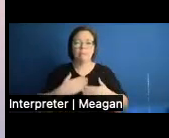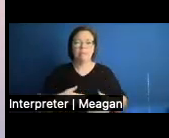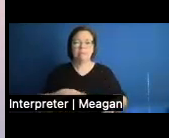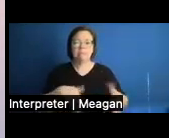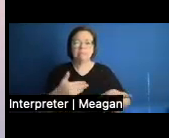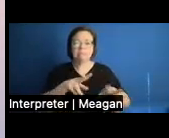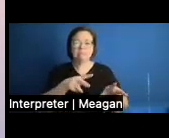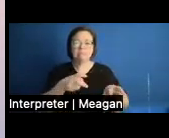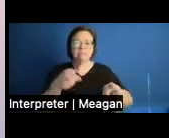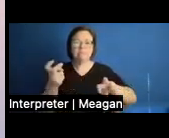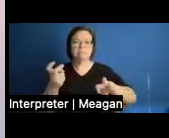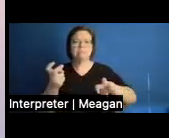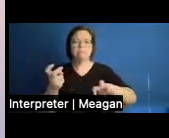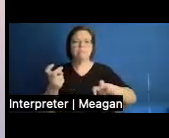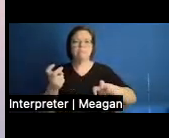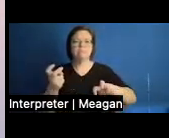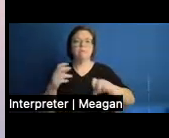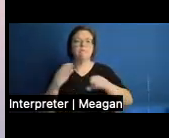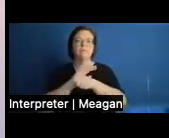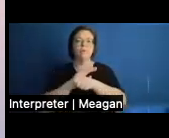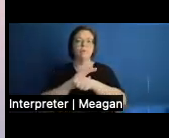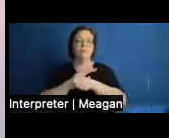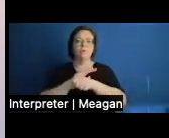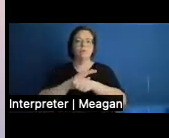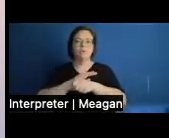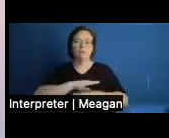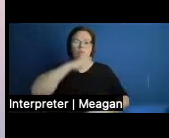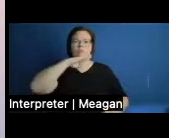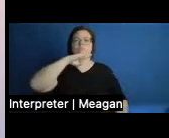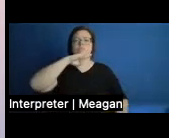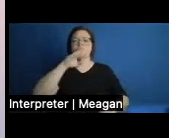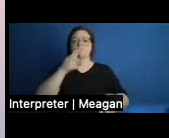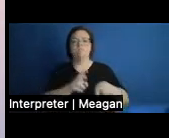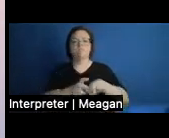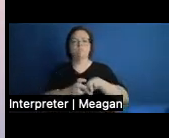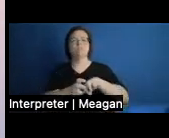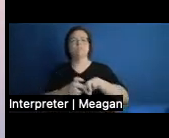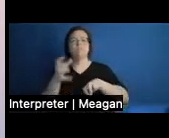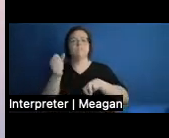bare limbs. Full, we spoon, milk noon’s langour.”